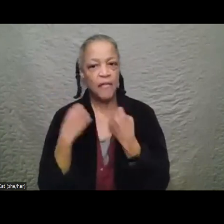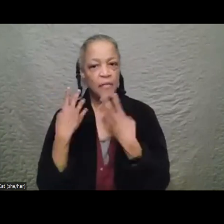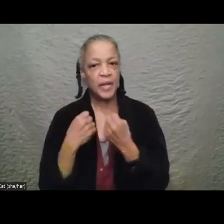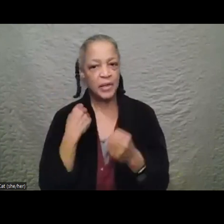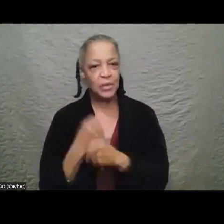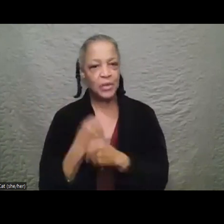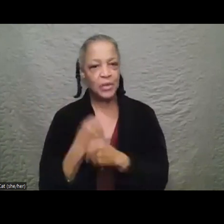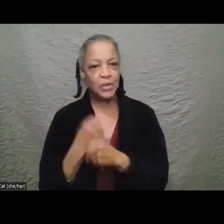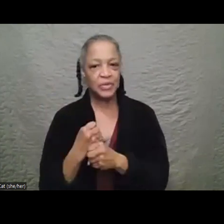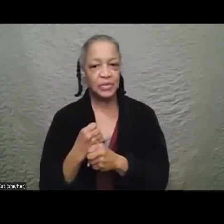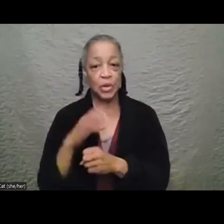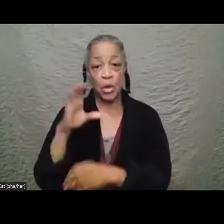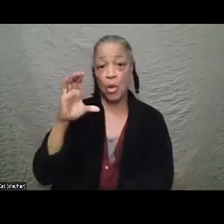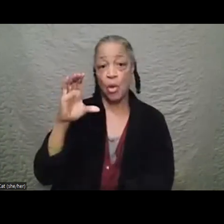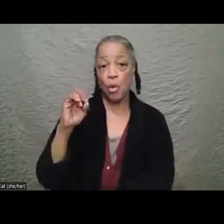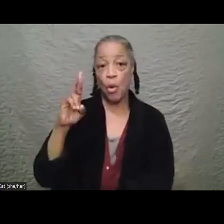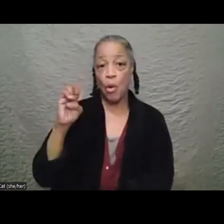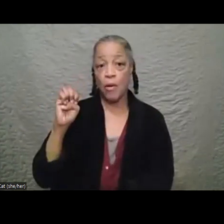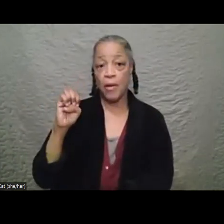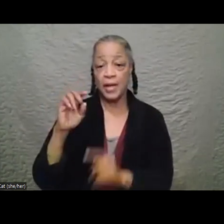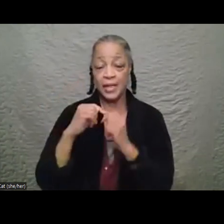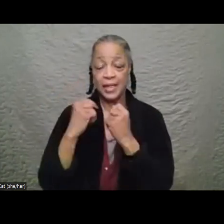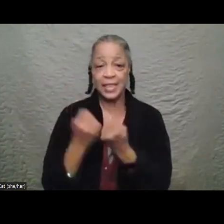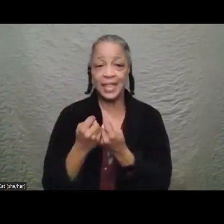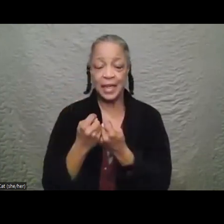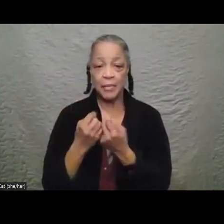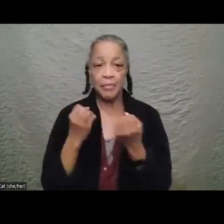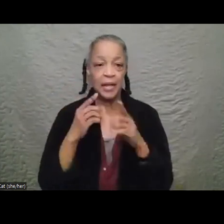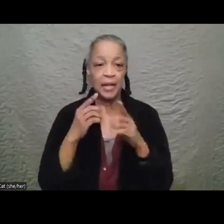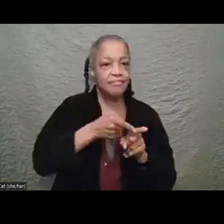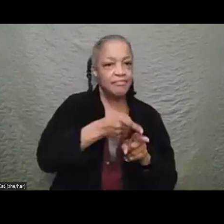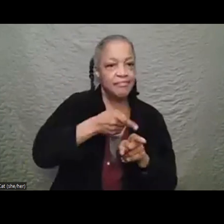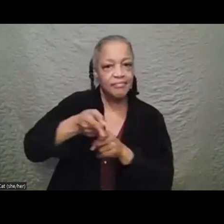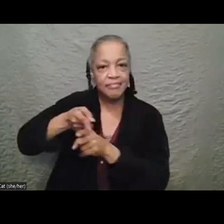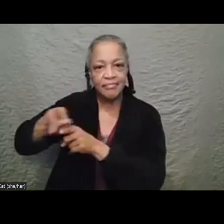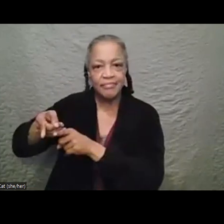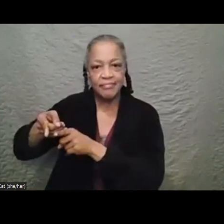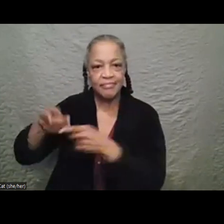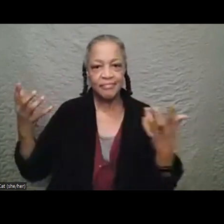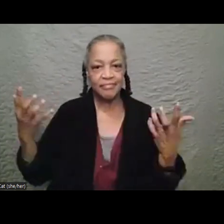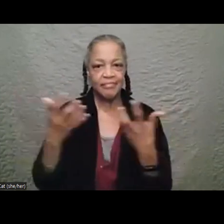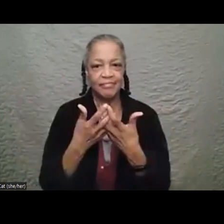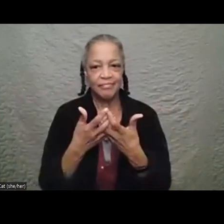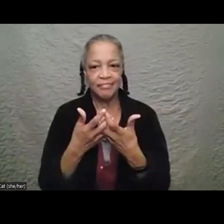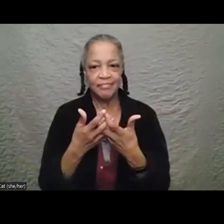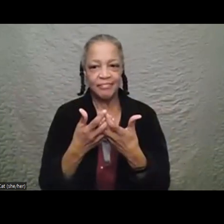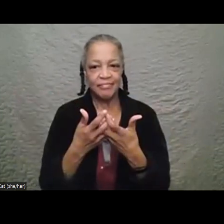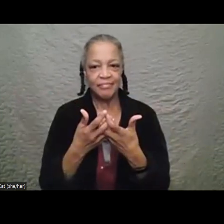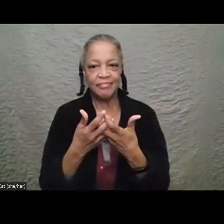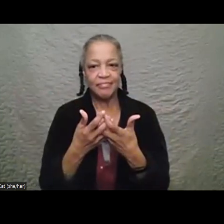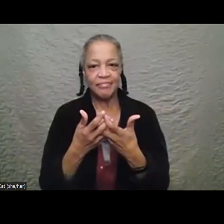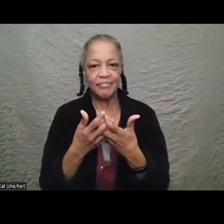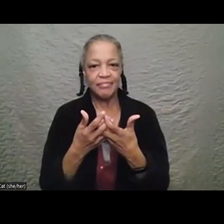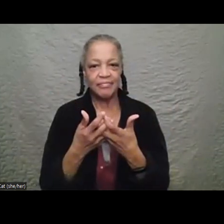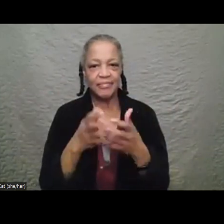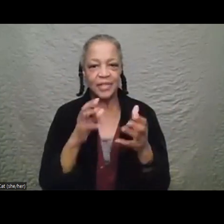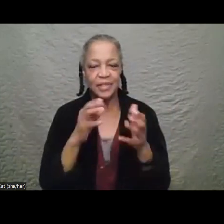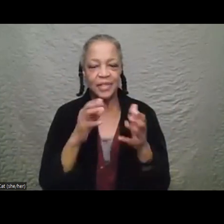The core team is a multidisciplinary team and consists of key stakeholders.